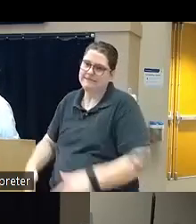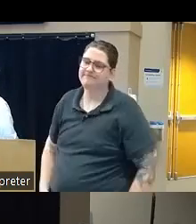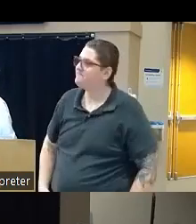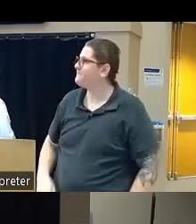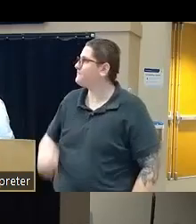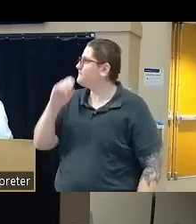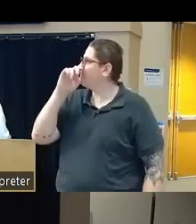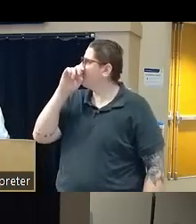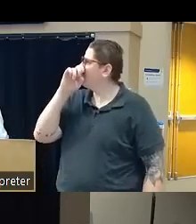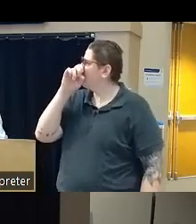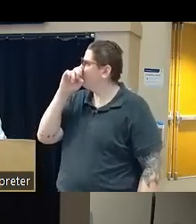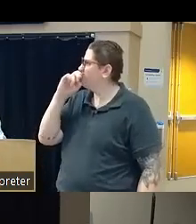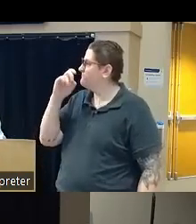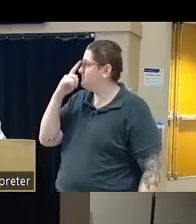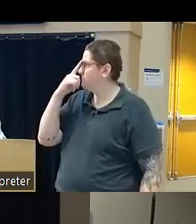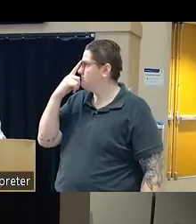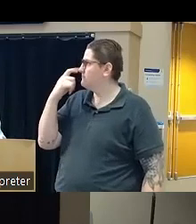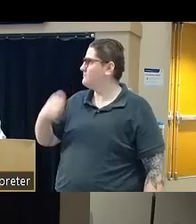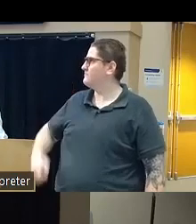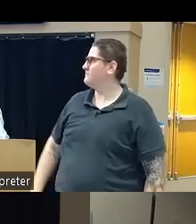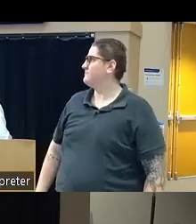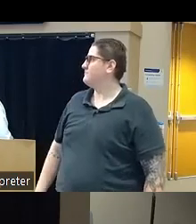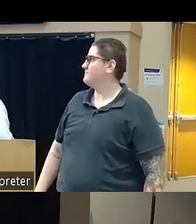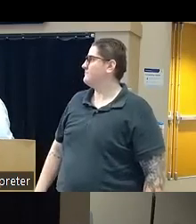question that you brought up